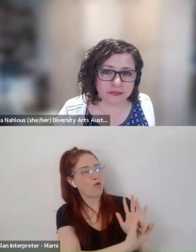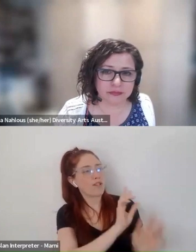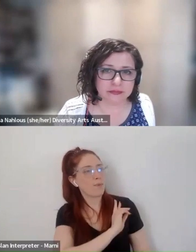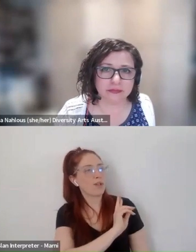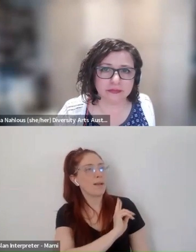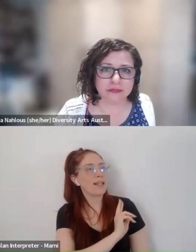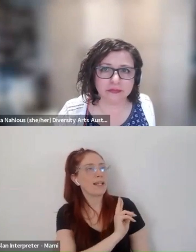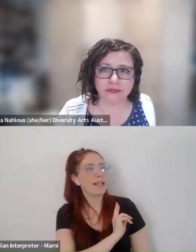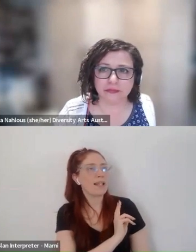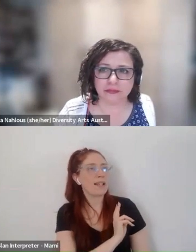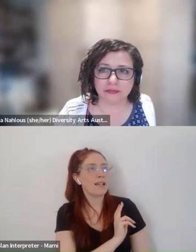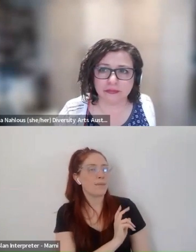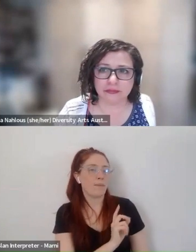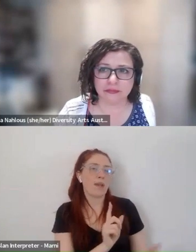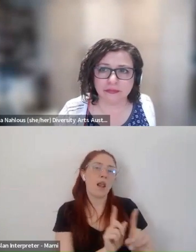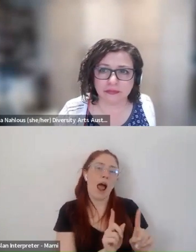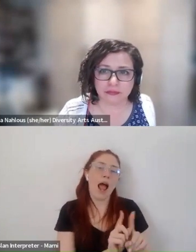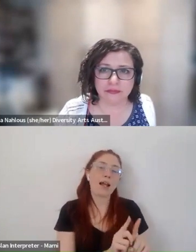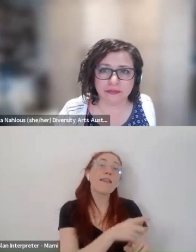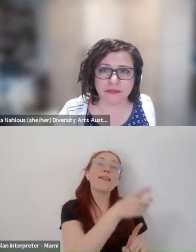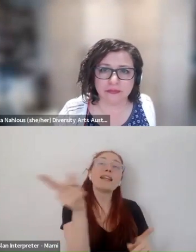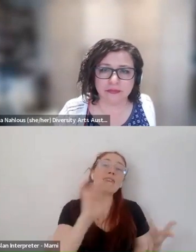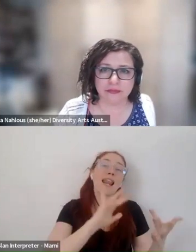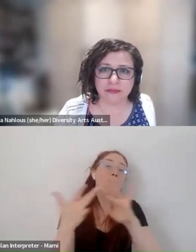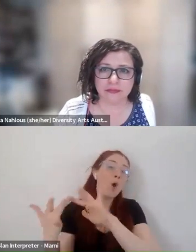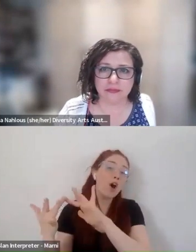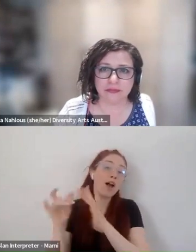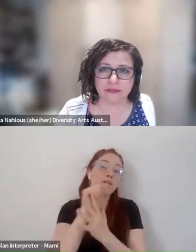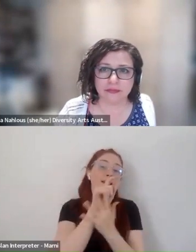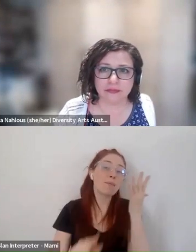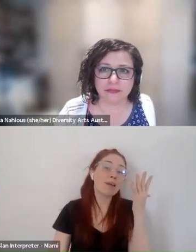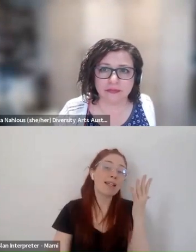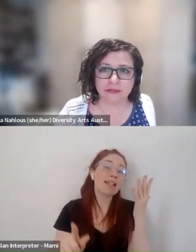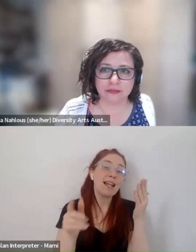there is a network of disabled leaders that I know there's lots